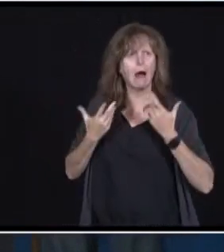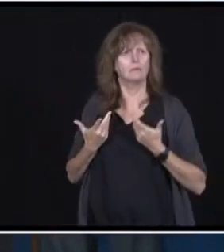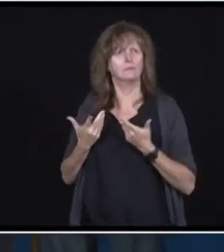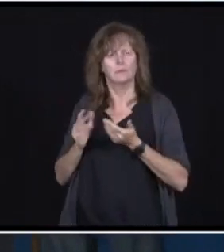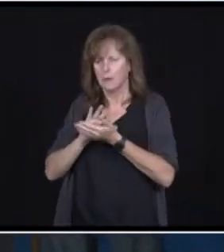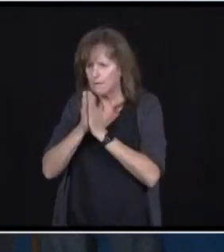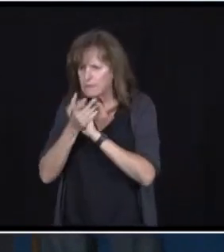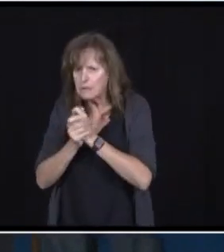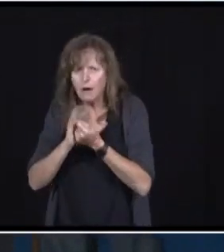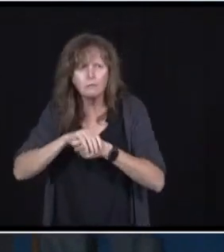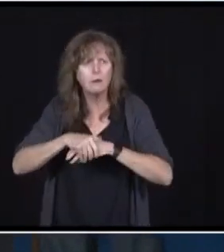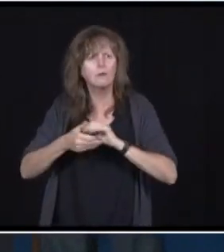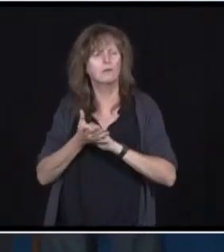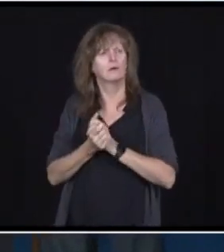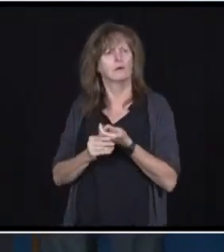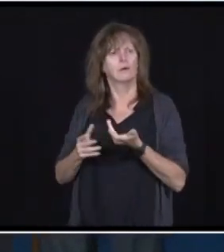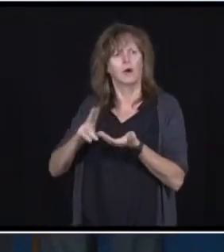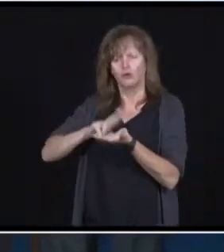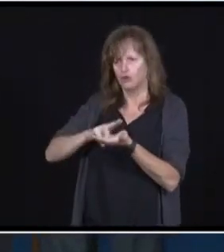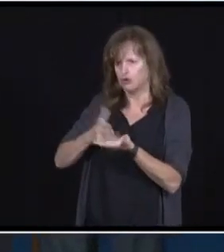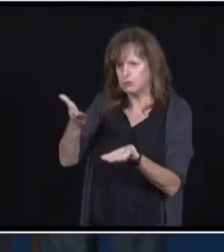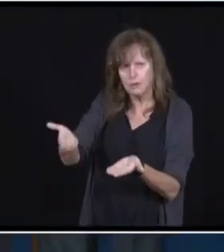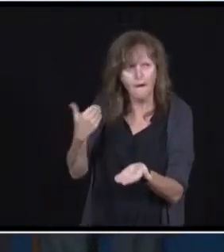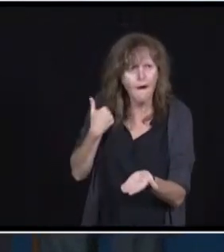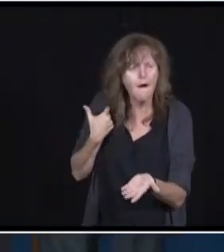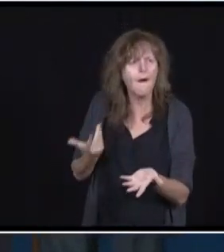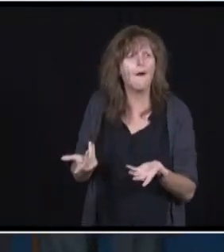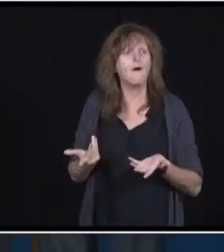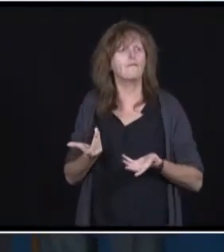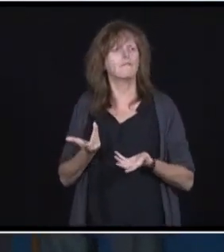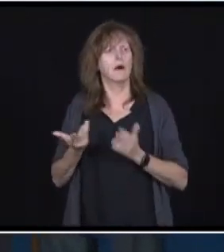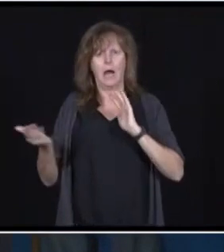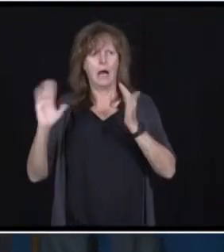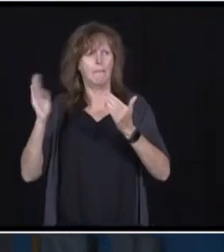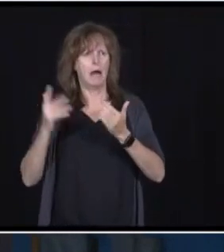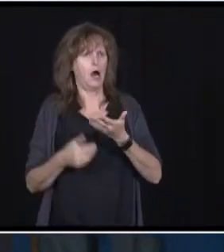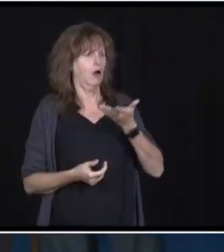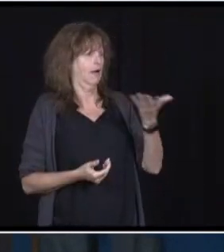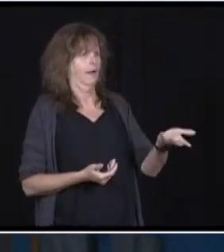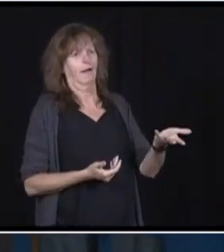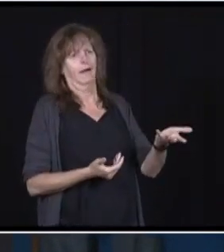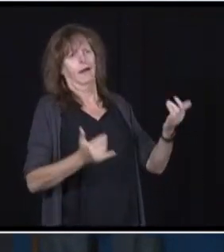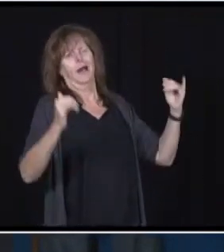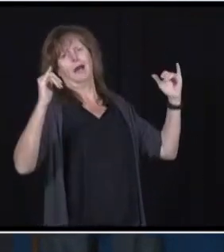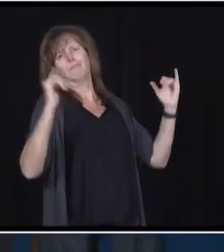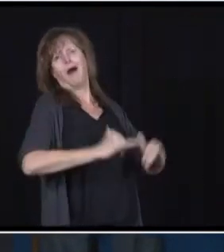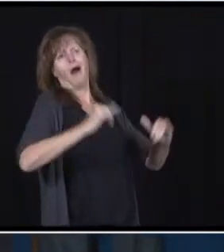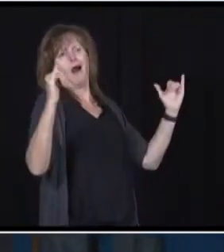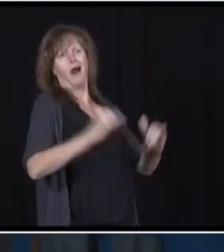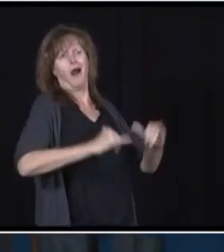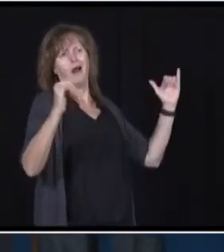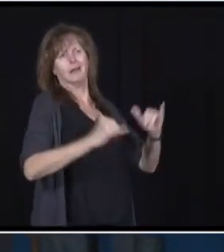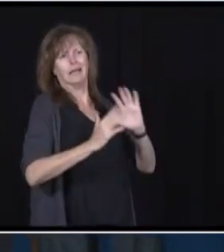teachers, they are supervising and have social distancing. In wearing masks. And hand sanitizer and having nurses on hand.